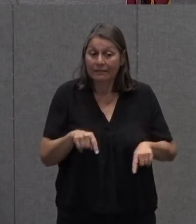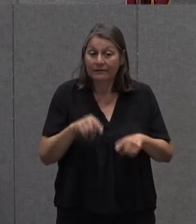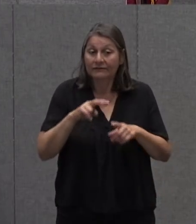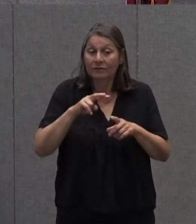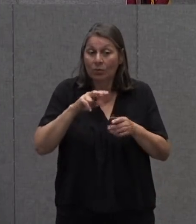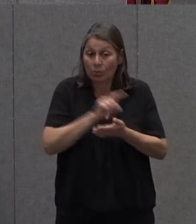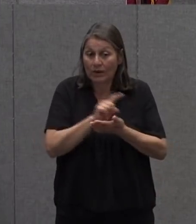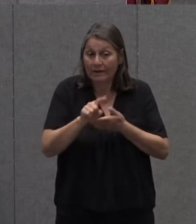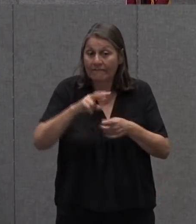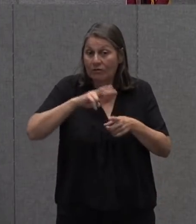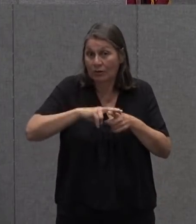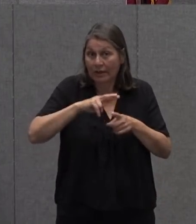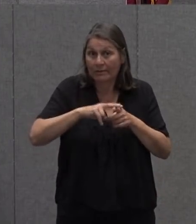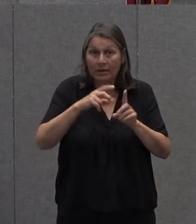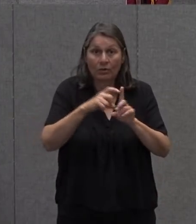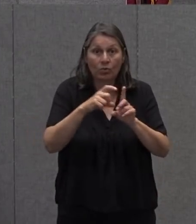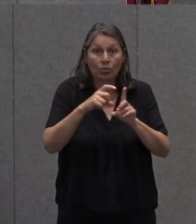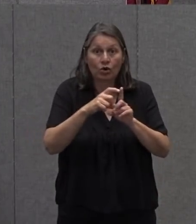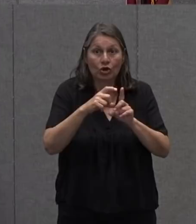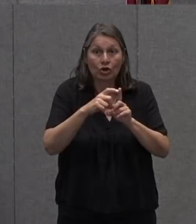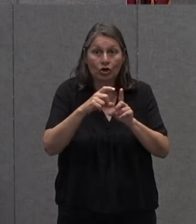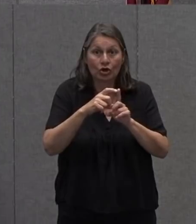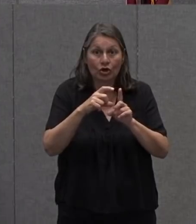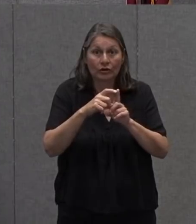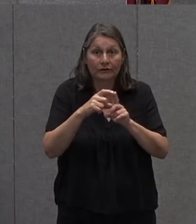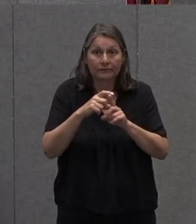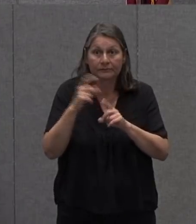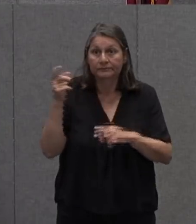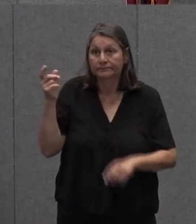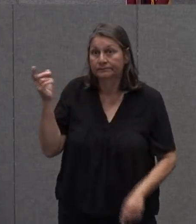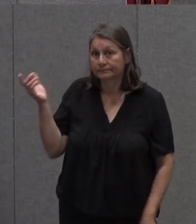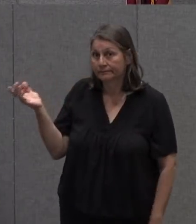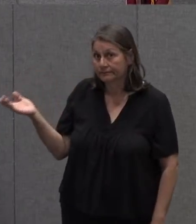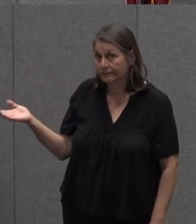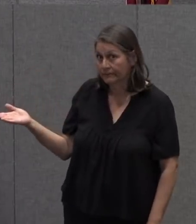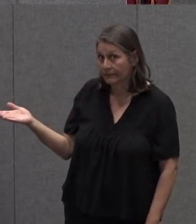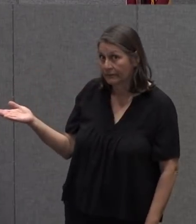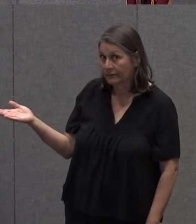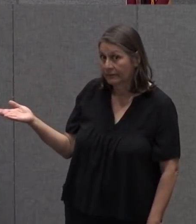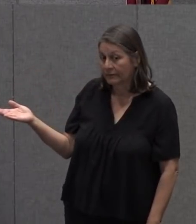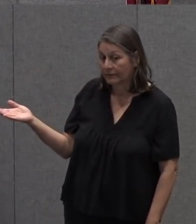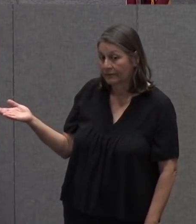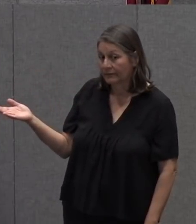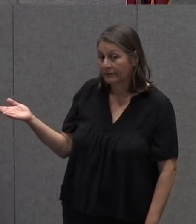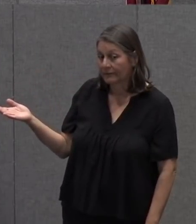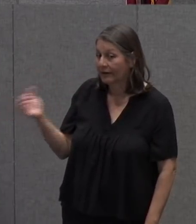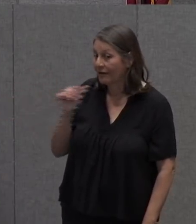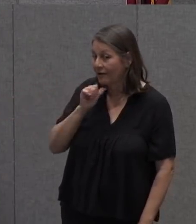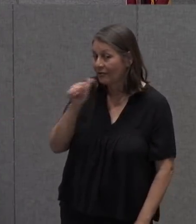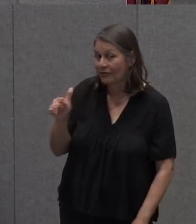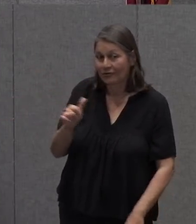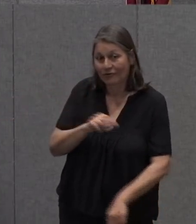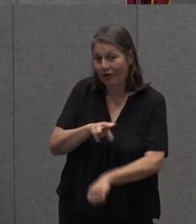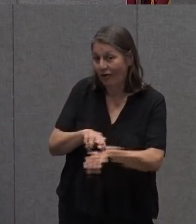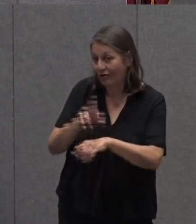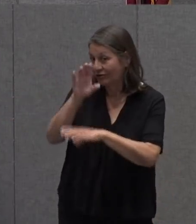anybody remember this word? It's a bit unusual. And unusual is a synonym for this word.